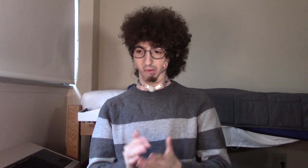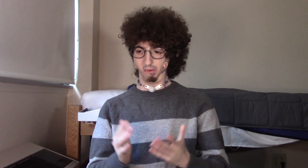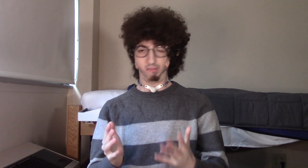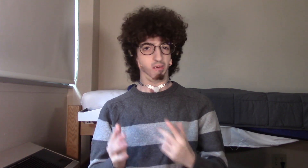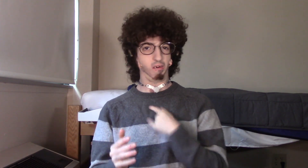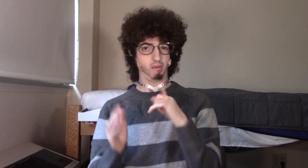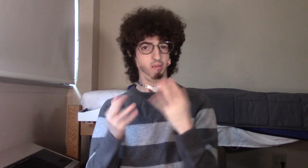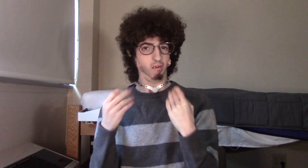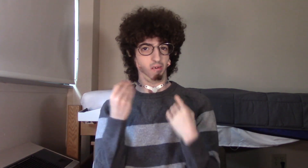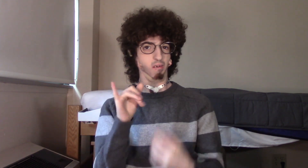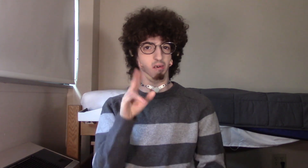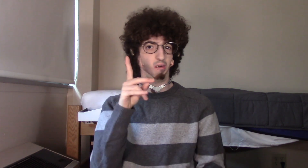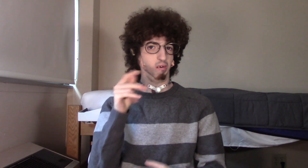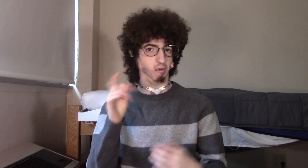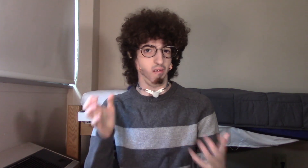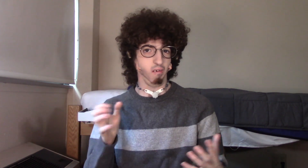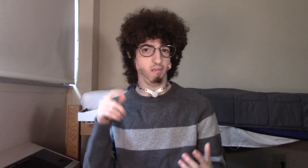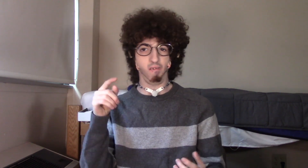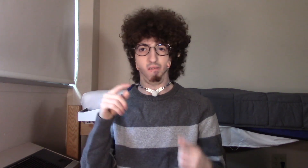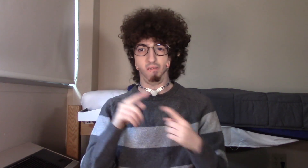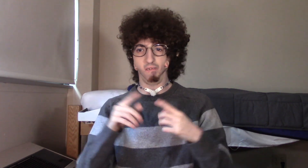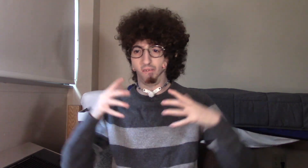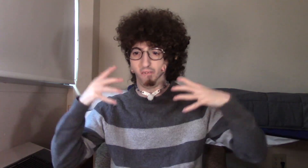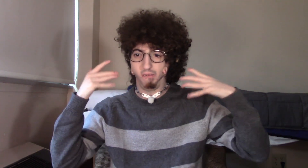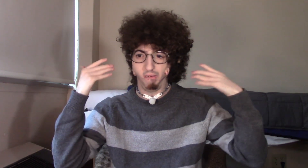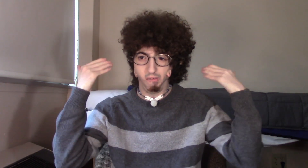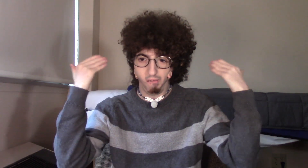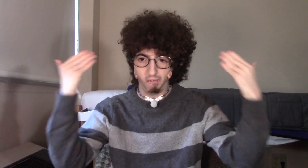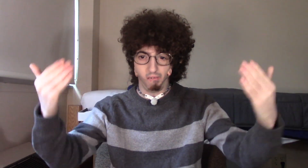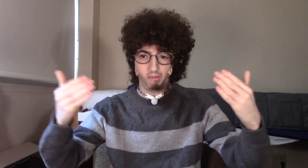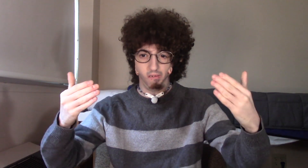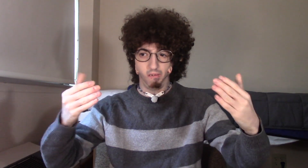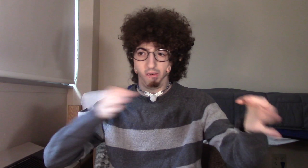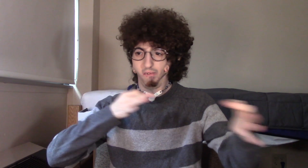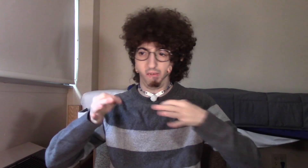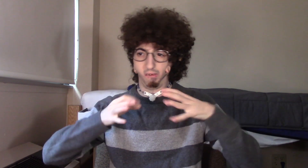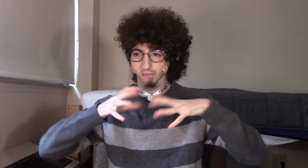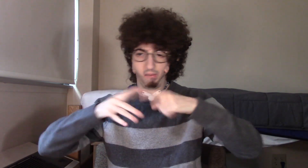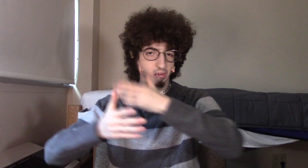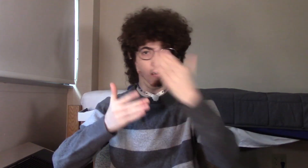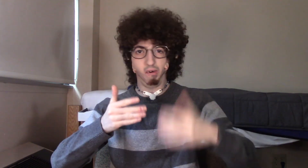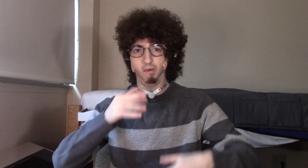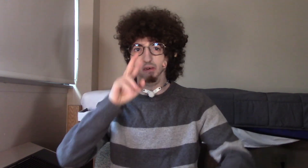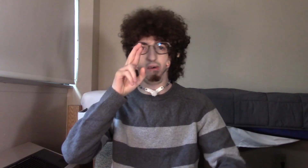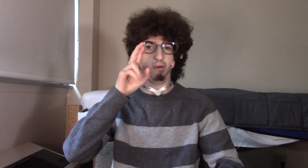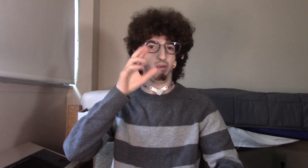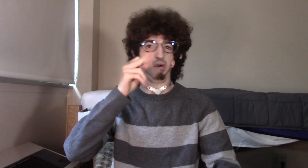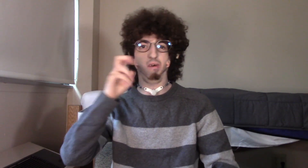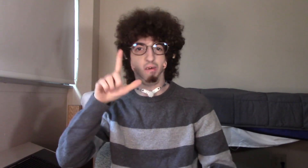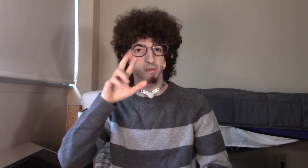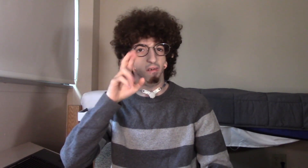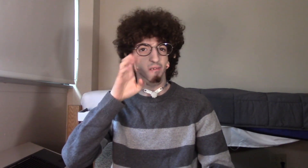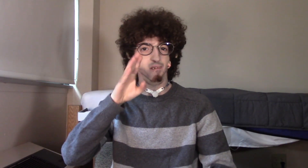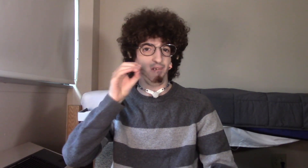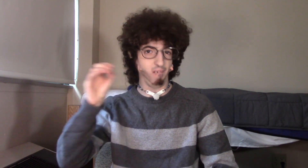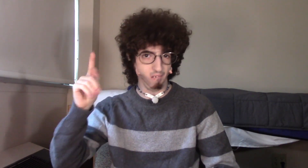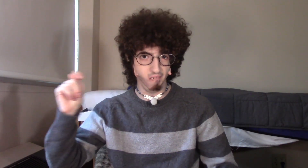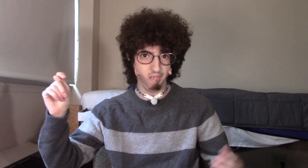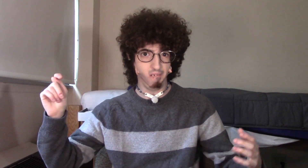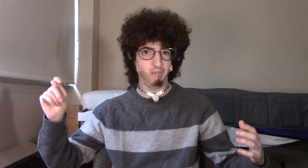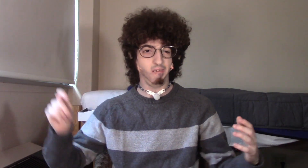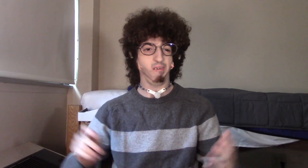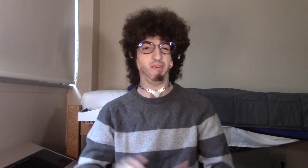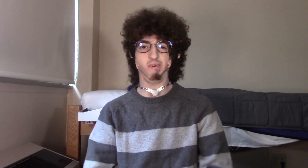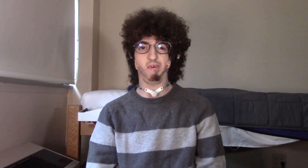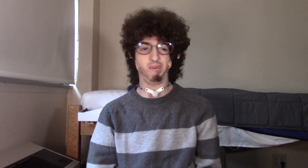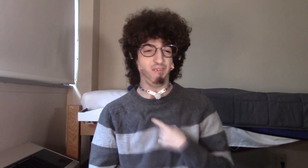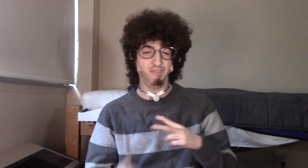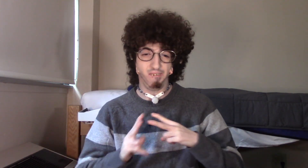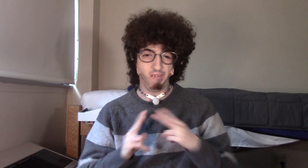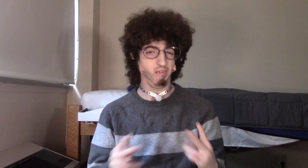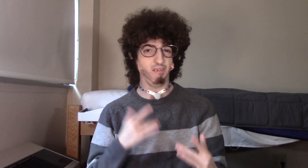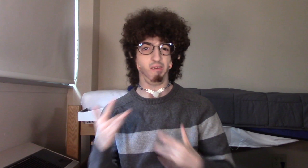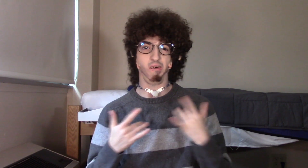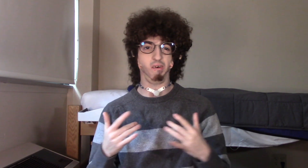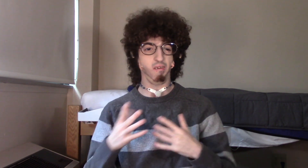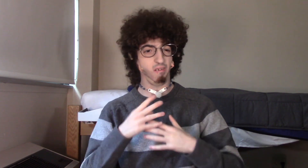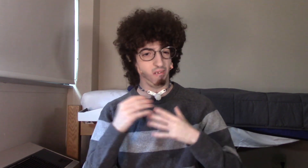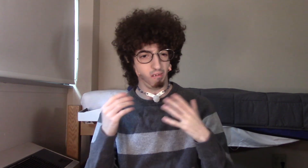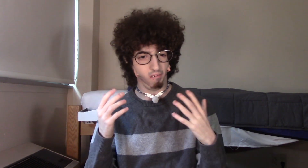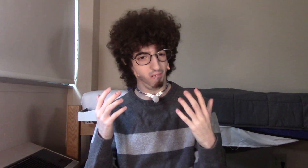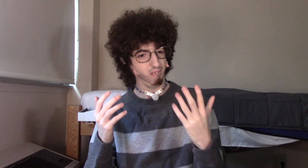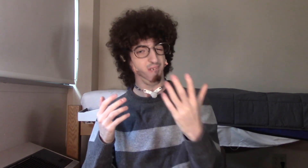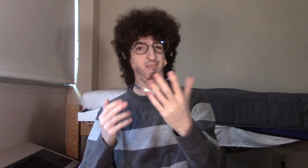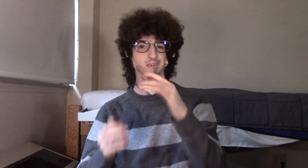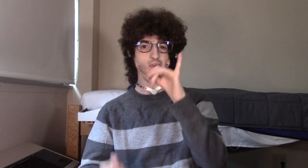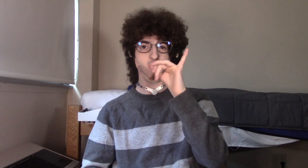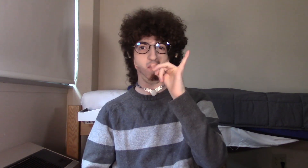I just wanted to give that update to explain this whole channel reboot. I'm very excited.